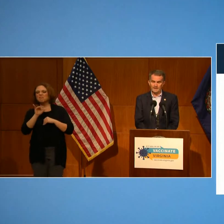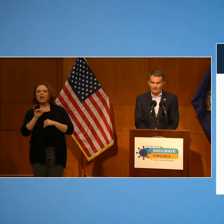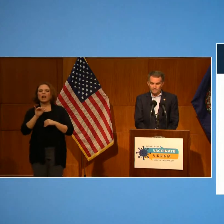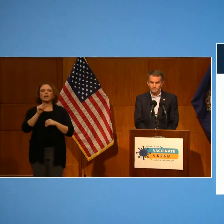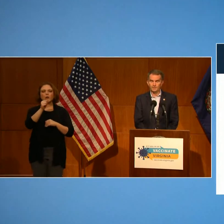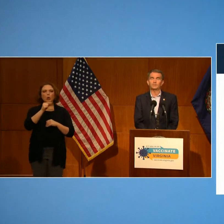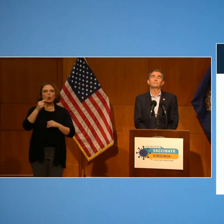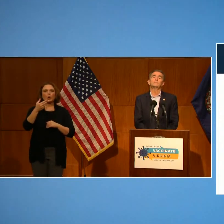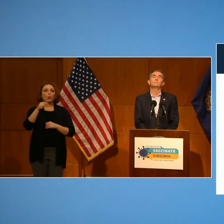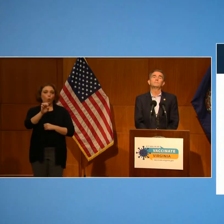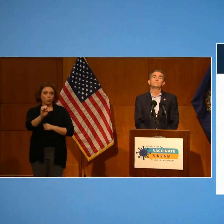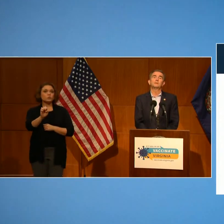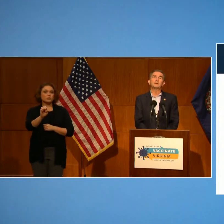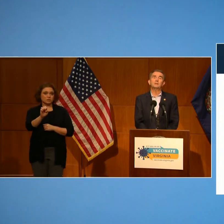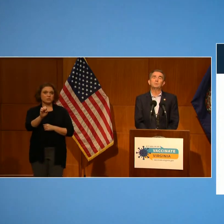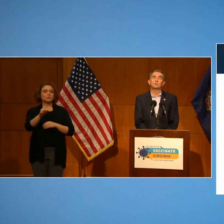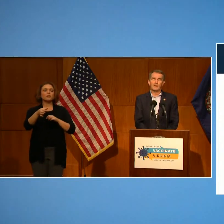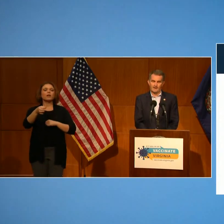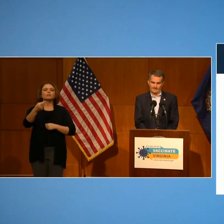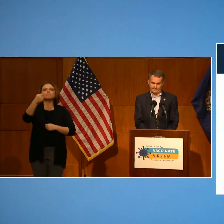THEY PUT A TUBE JUST ABOUT THE